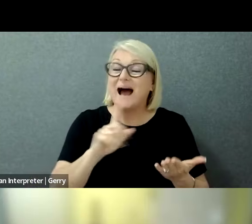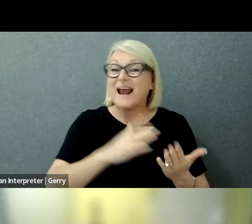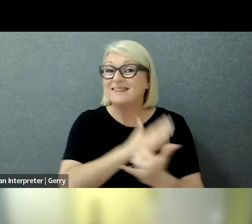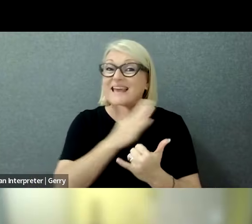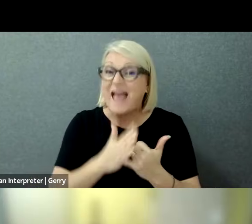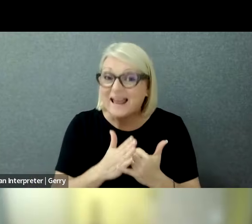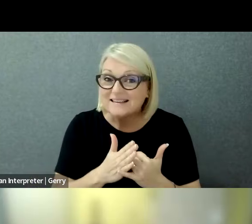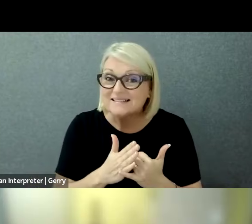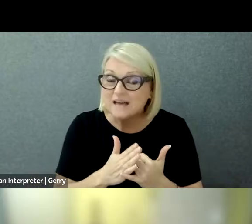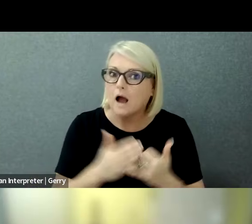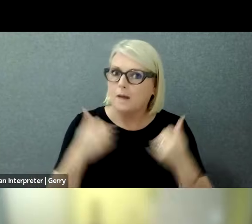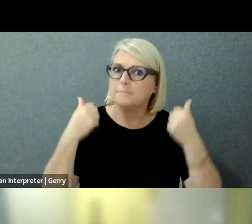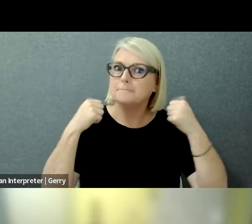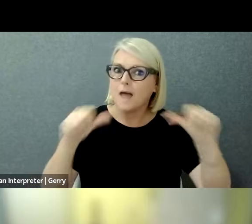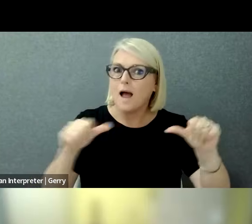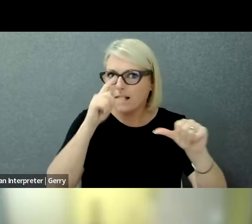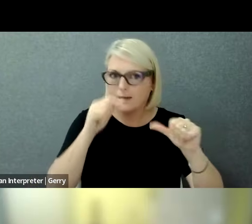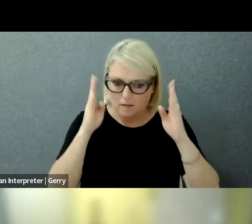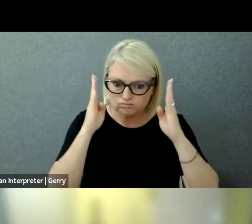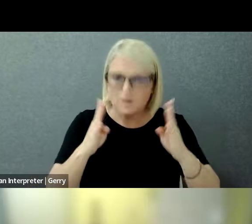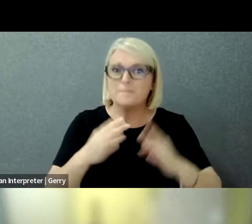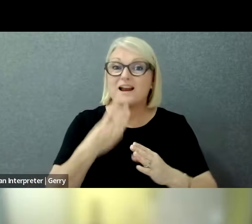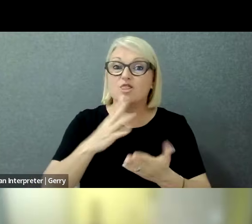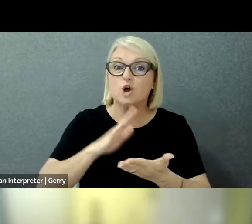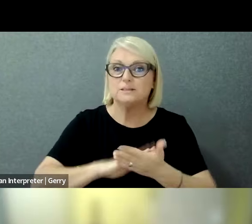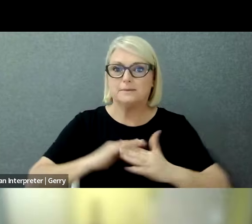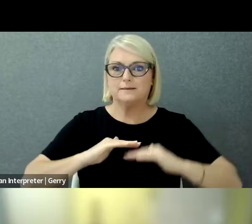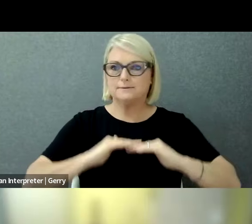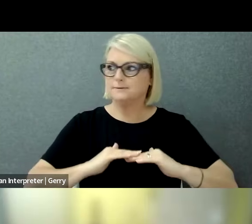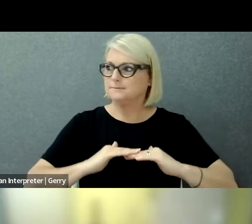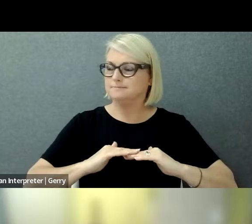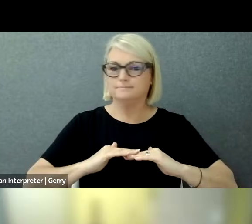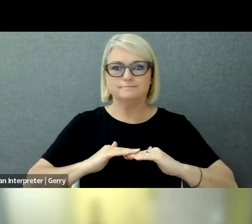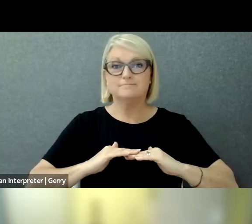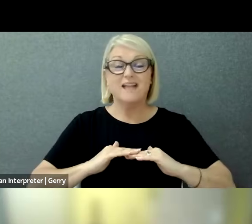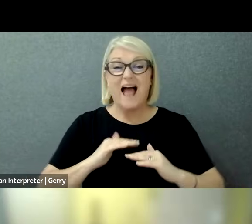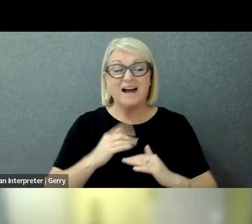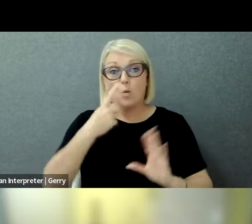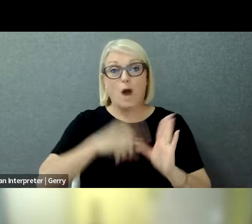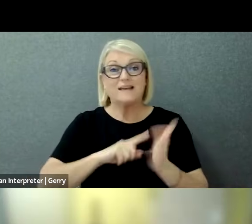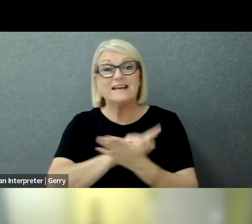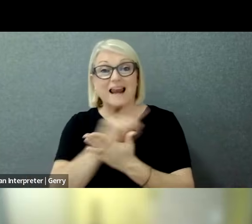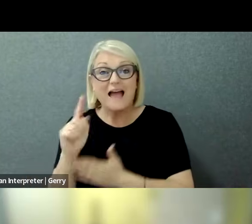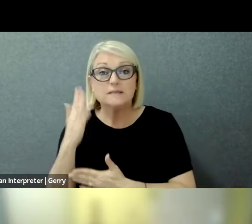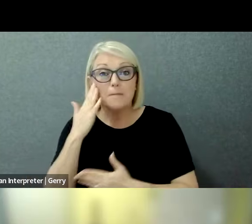months later mum's reporting that Alice is still really independent. So - and that's what we were